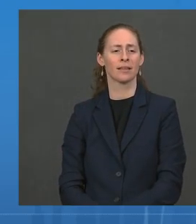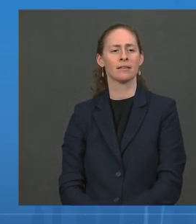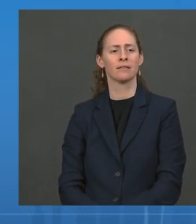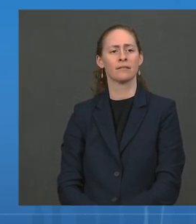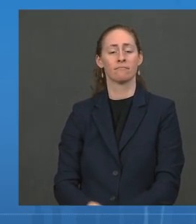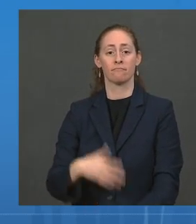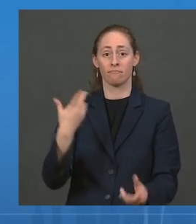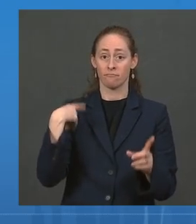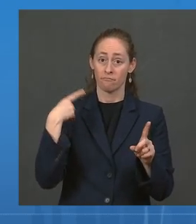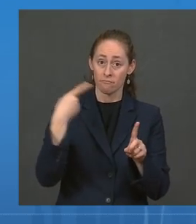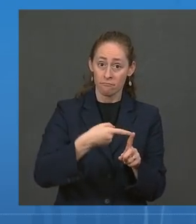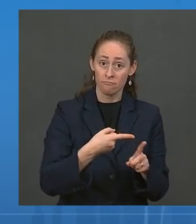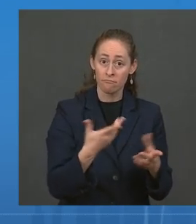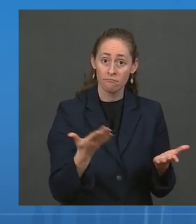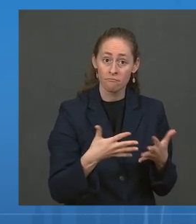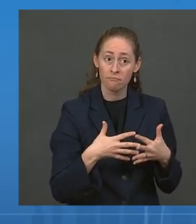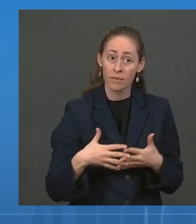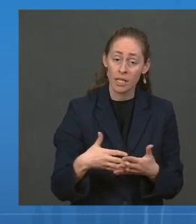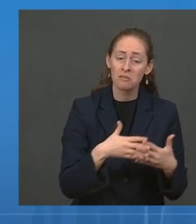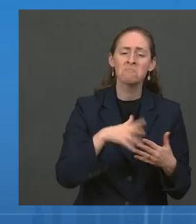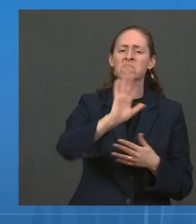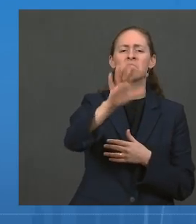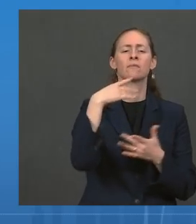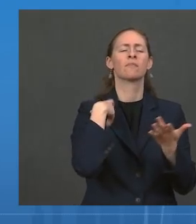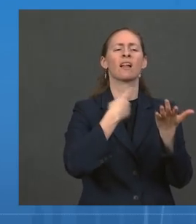Let's take a look at New South Wales in Australia.